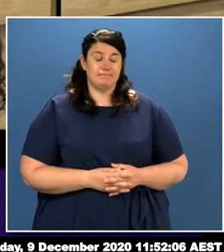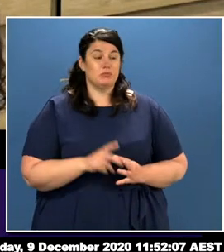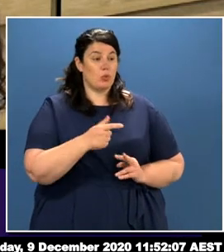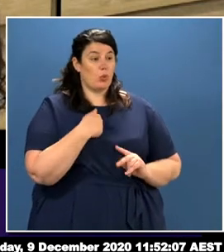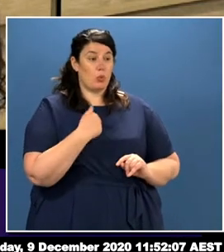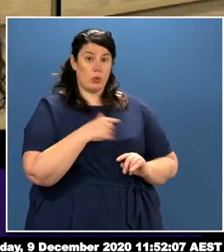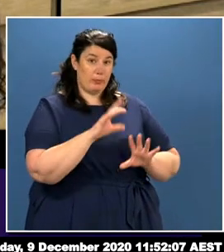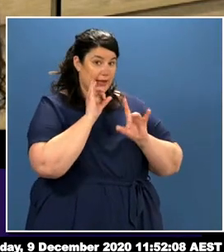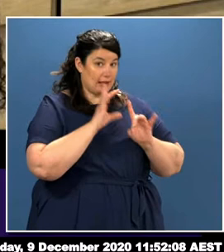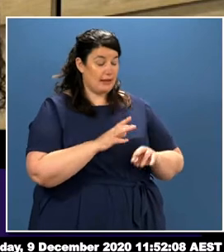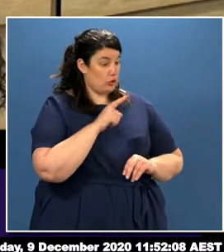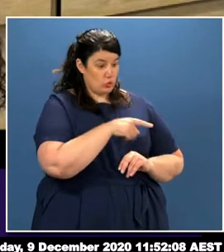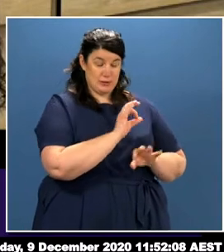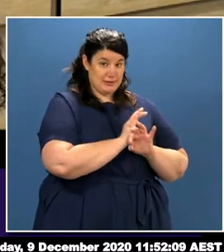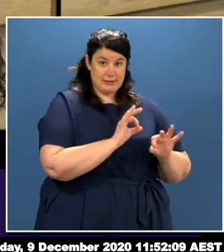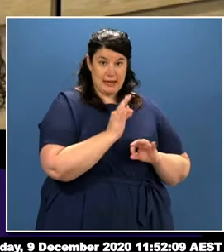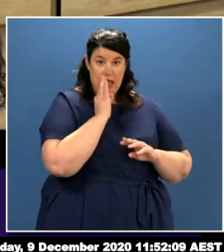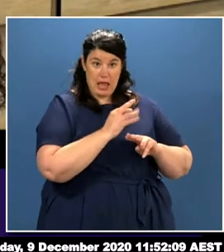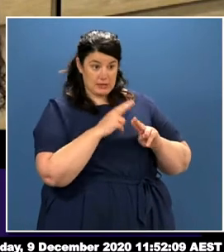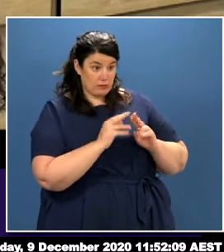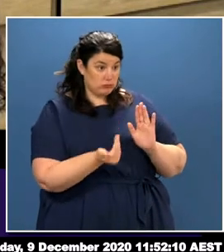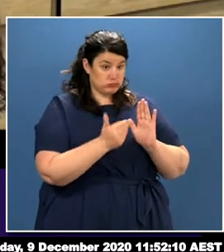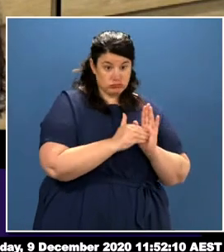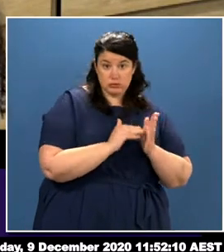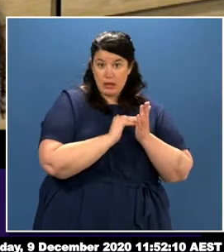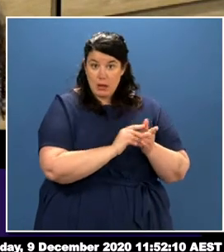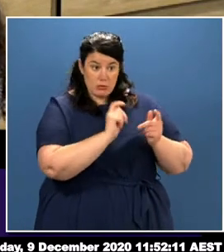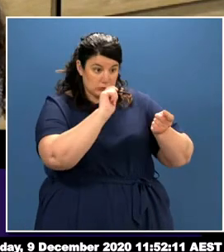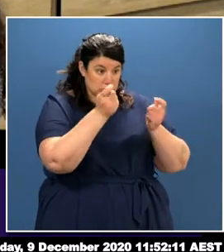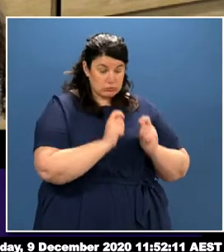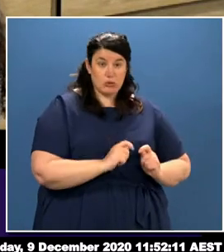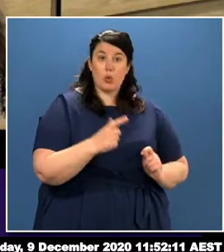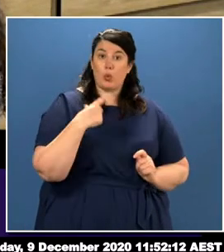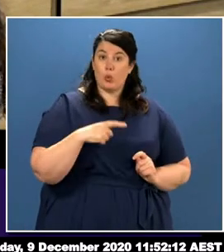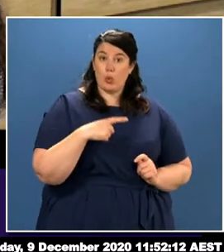those modifications or any kind of assistance because you have an